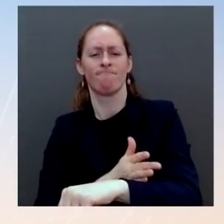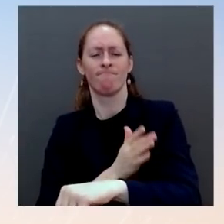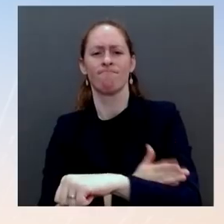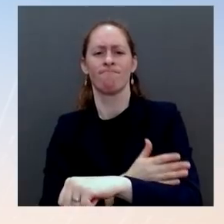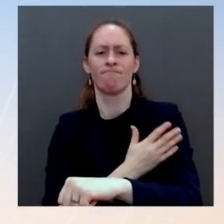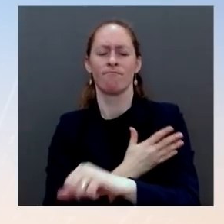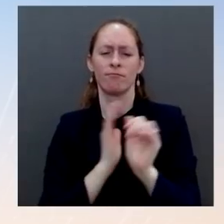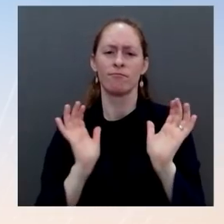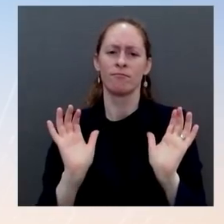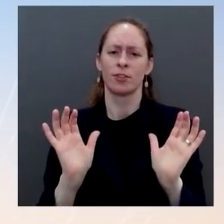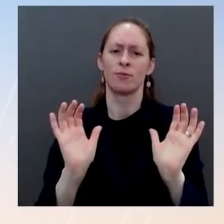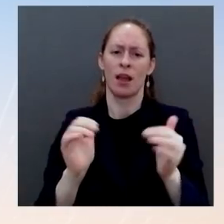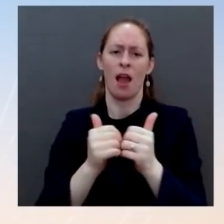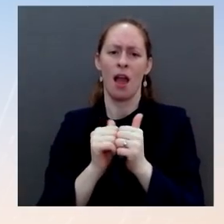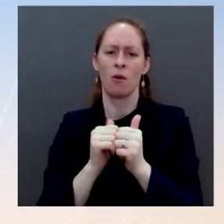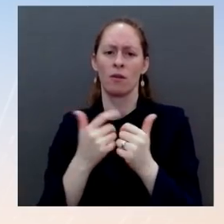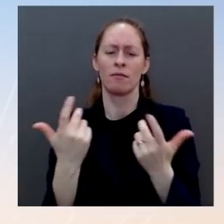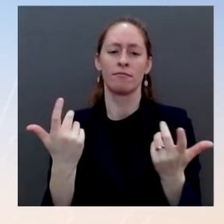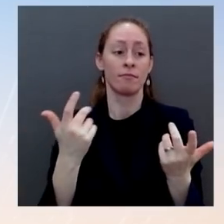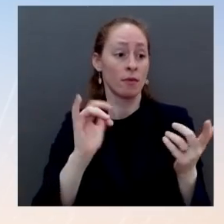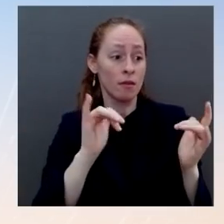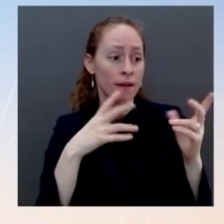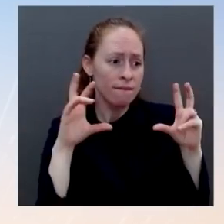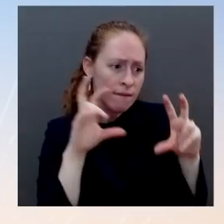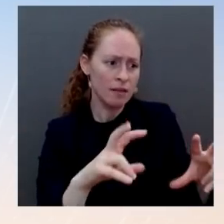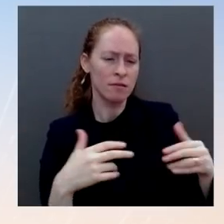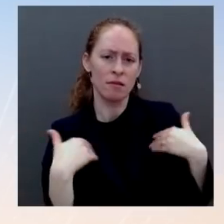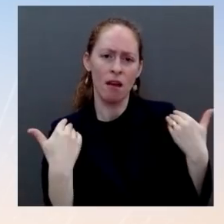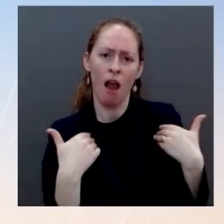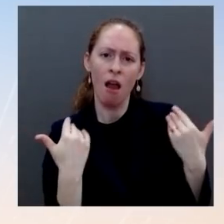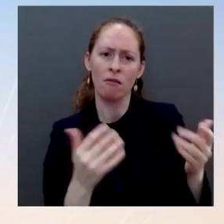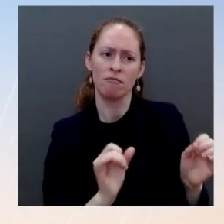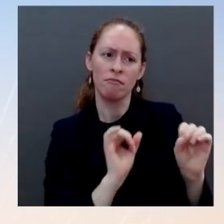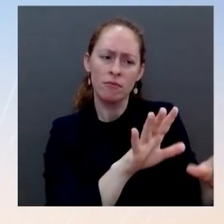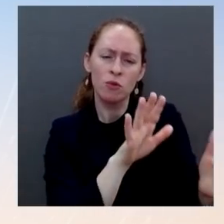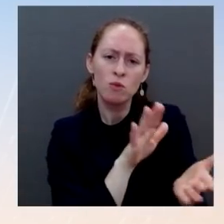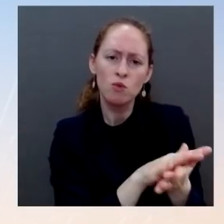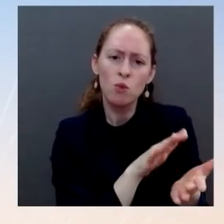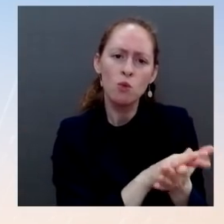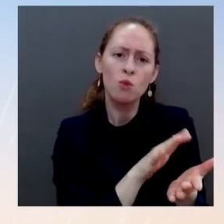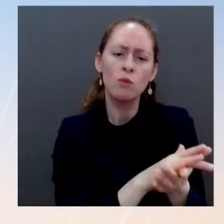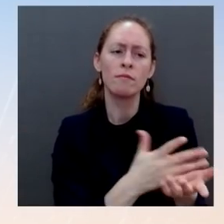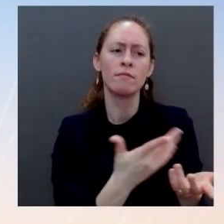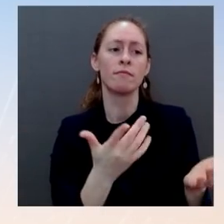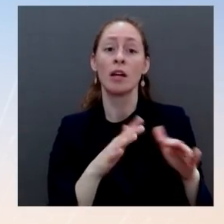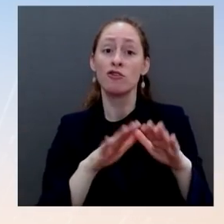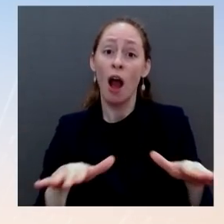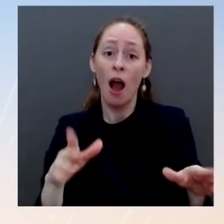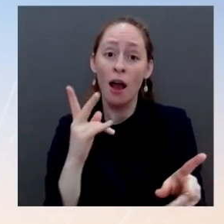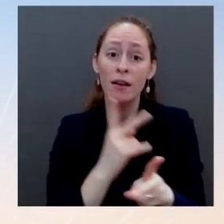efforts to cut the cost of childcare, eldercare, and make sure that we're investing in addressing